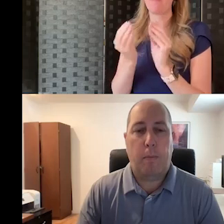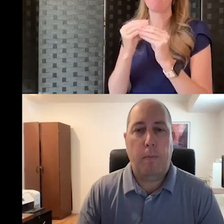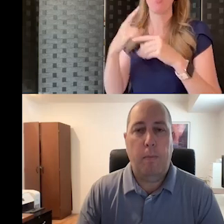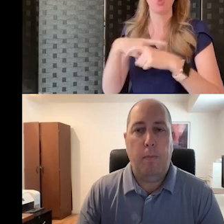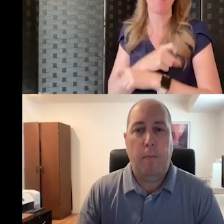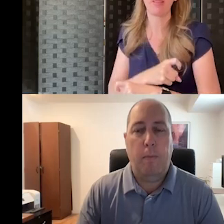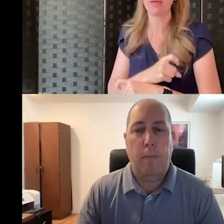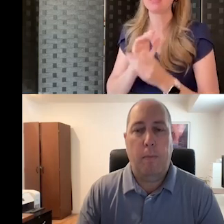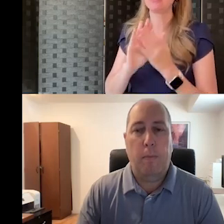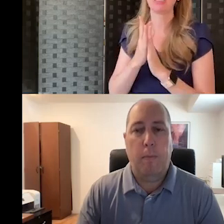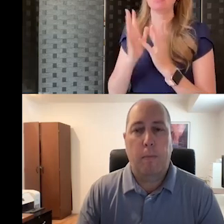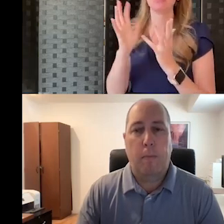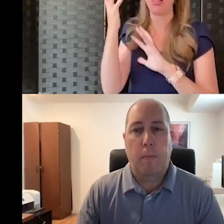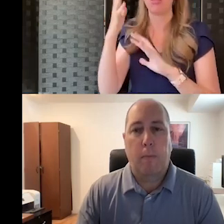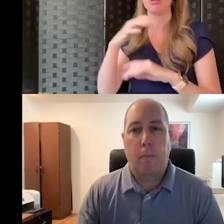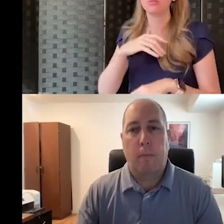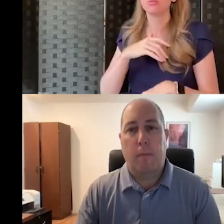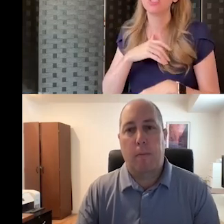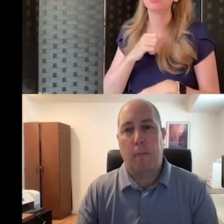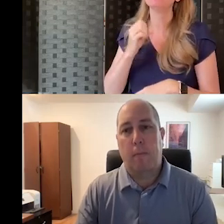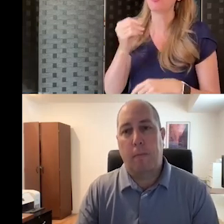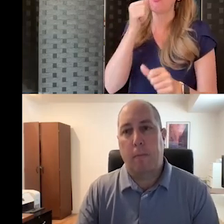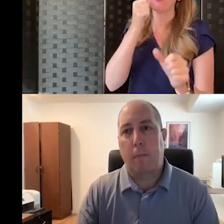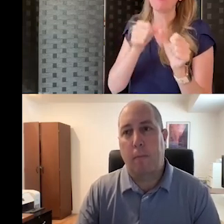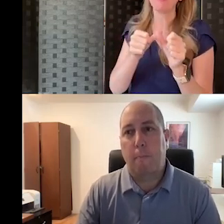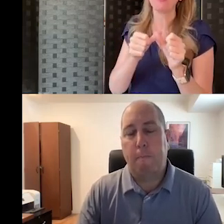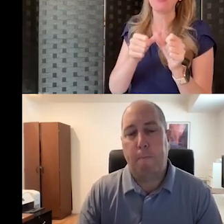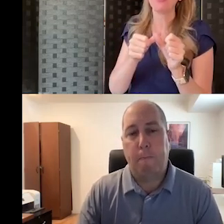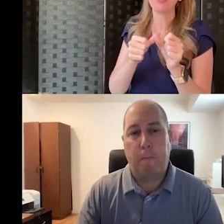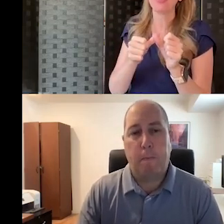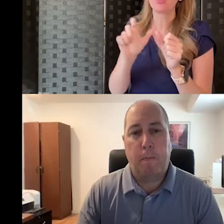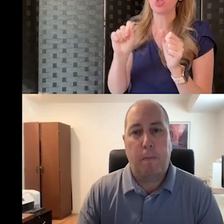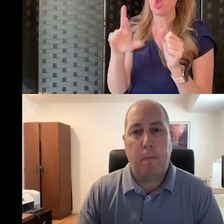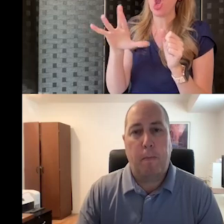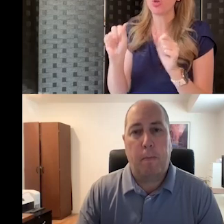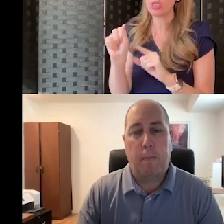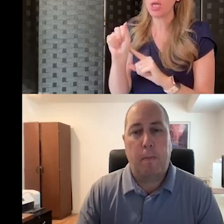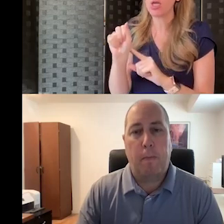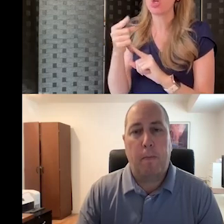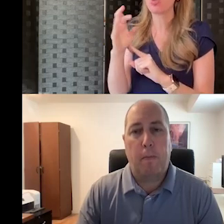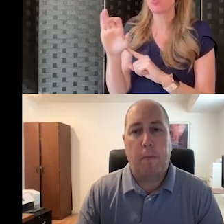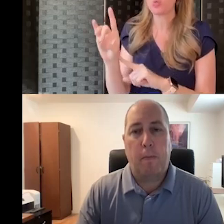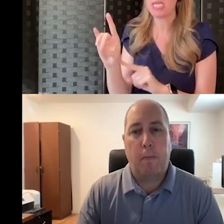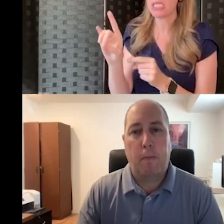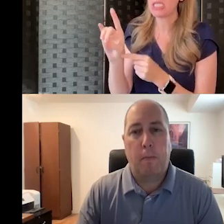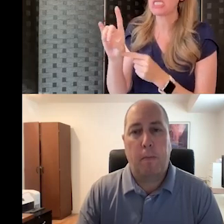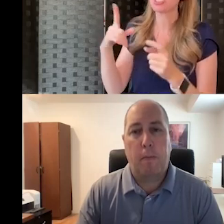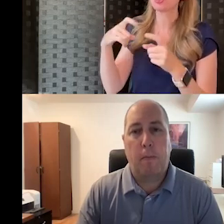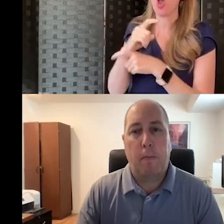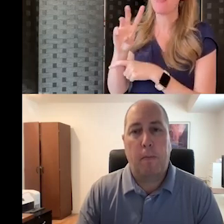it becomes a bit of a mess. So remember, a ARIA grid is a compound widget that is a single tab